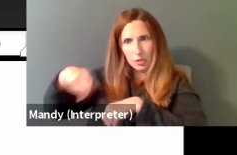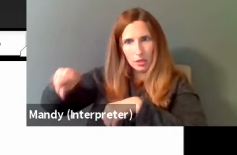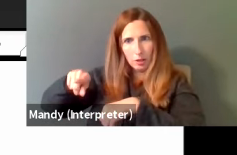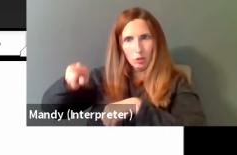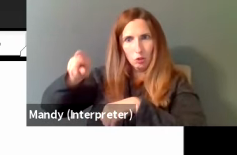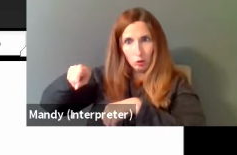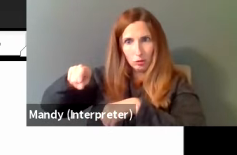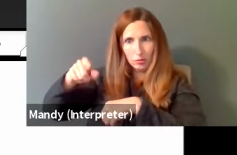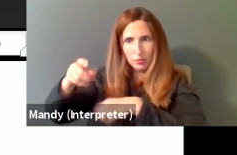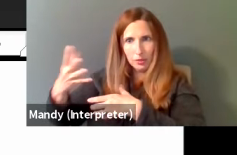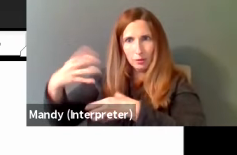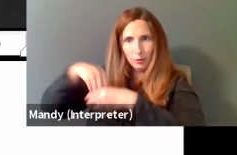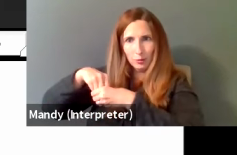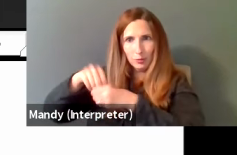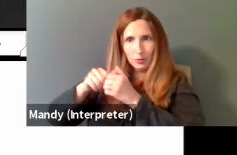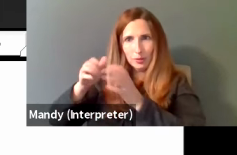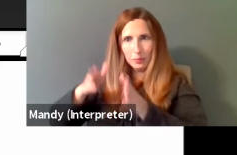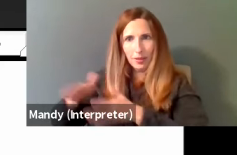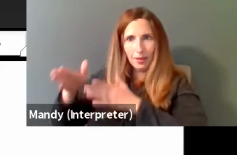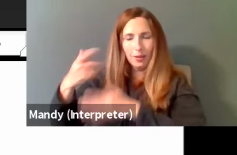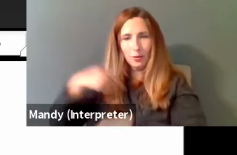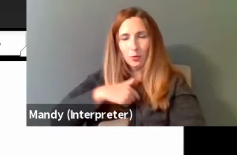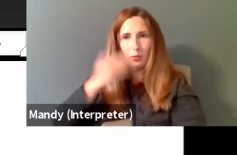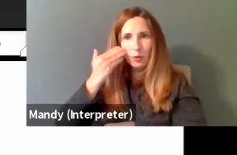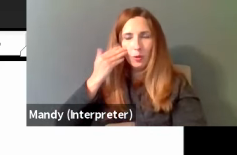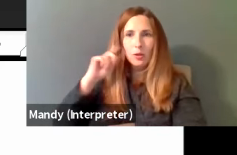because we know that the Deaf community represents